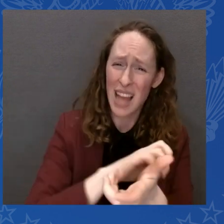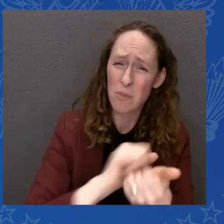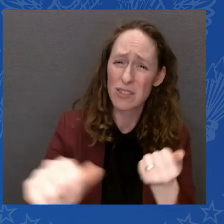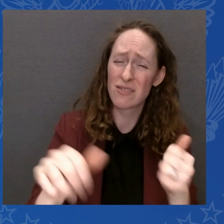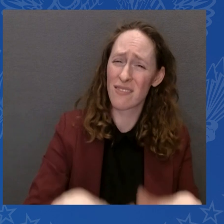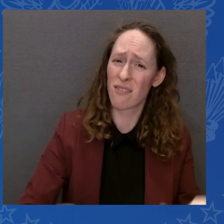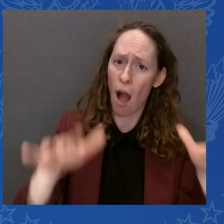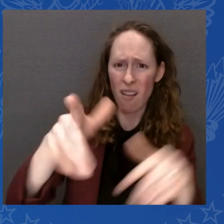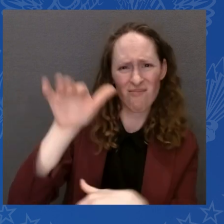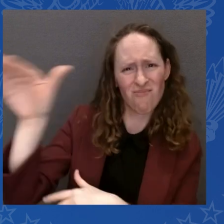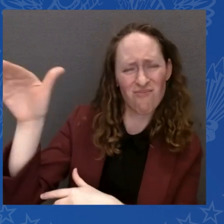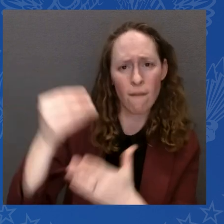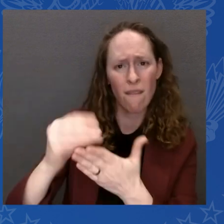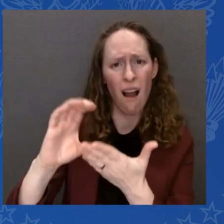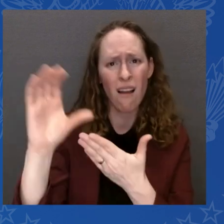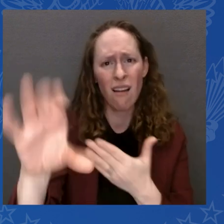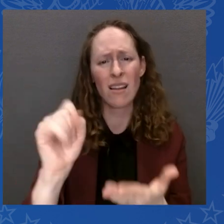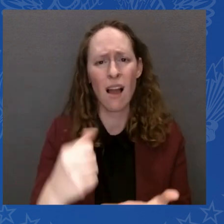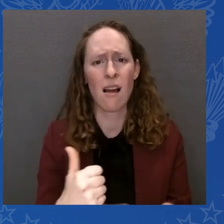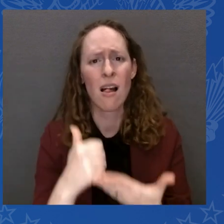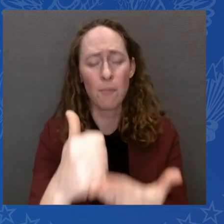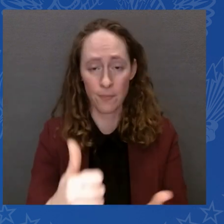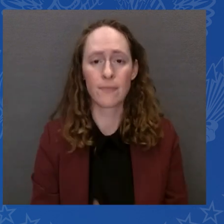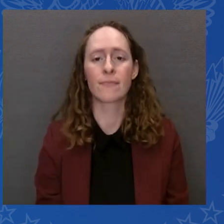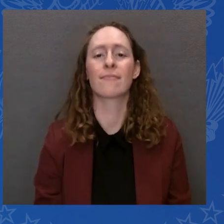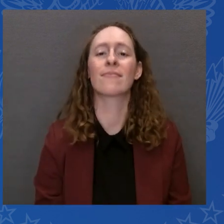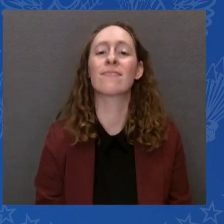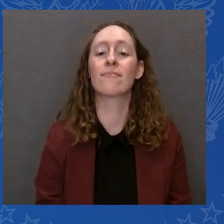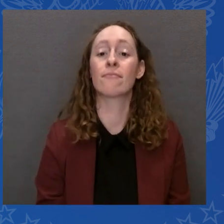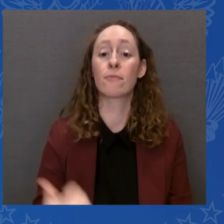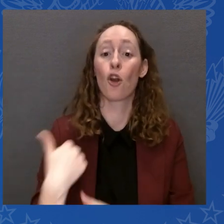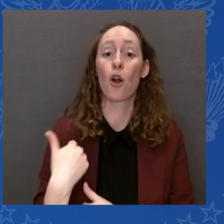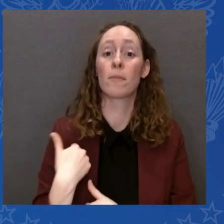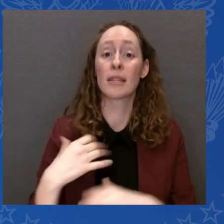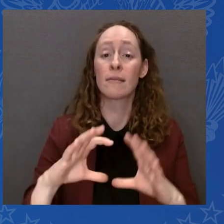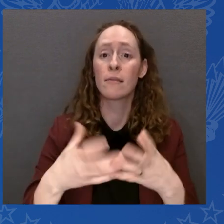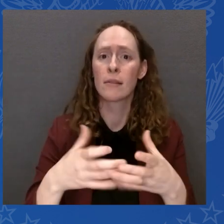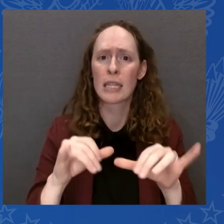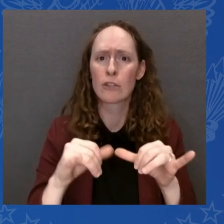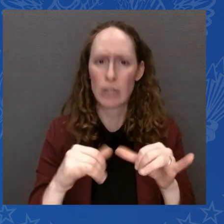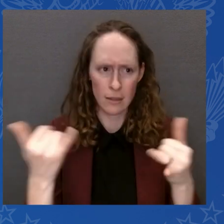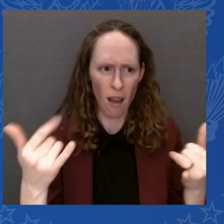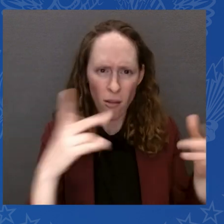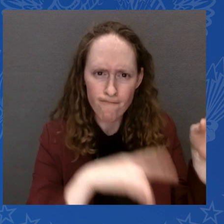safely and monitoring seven reservoirs in the Central Valley and the San Francisco Bay Area.